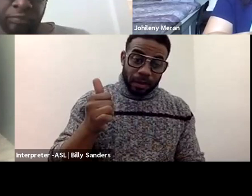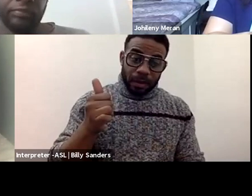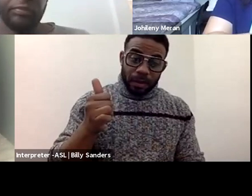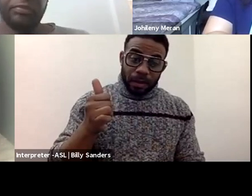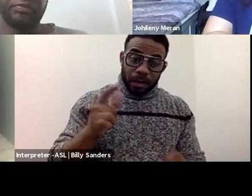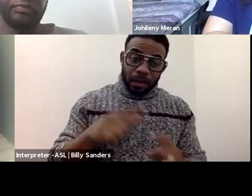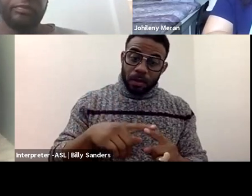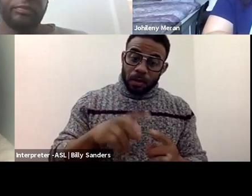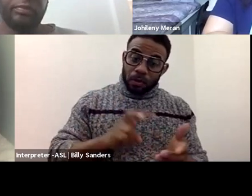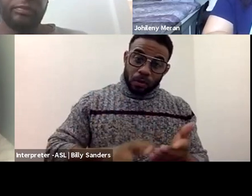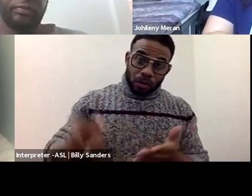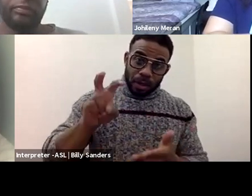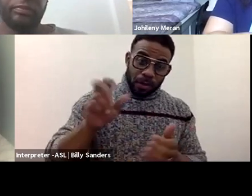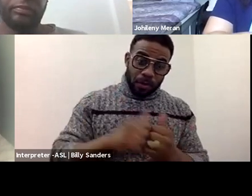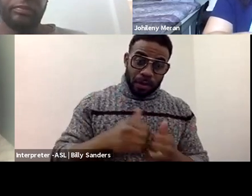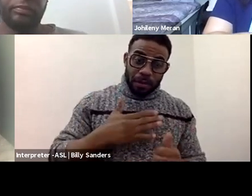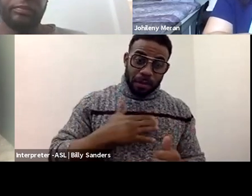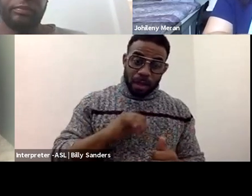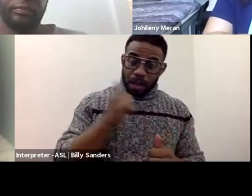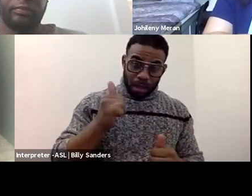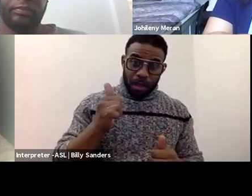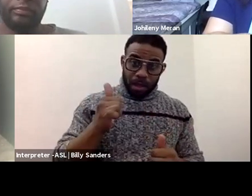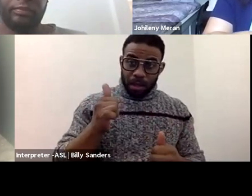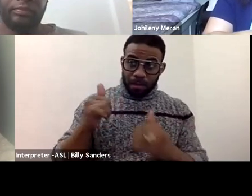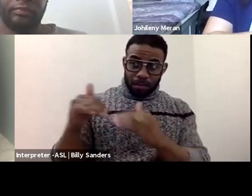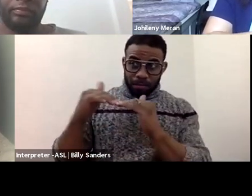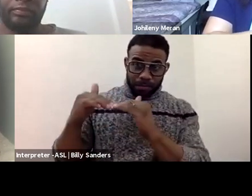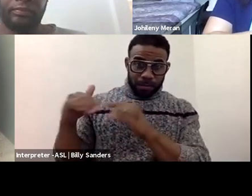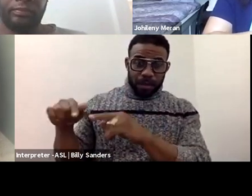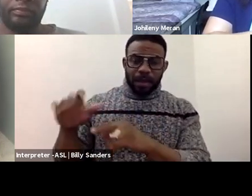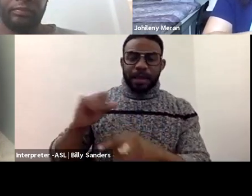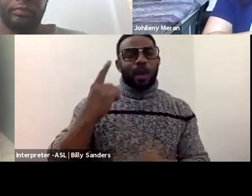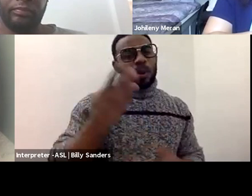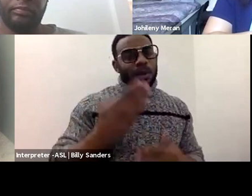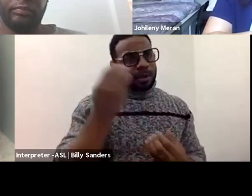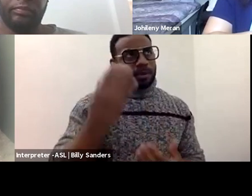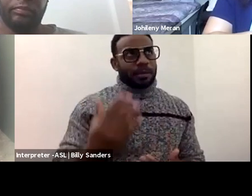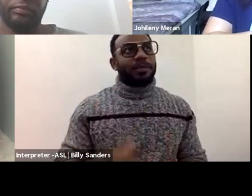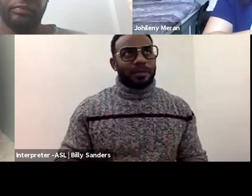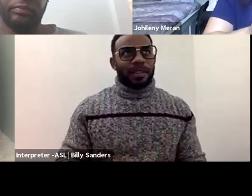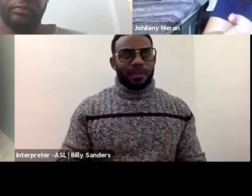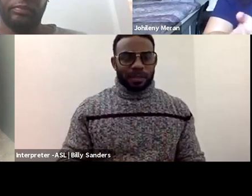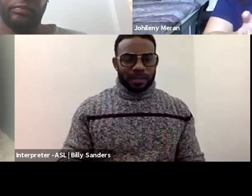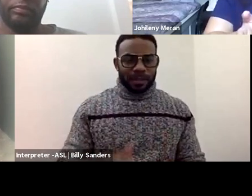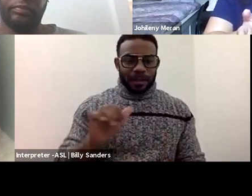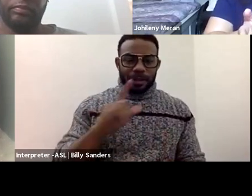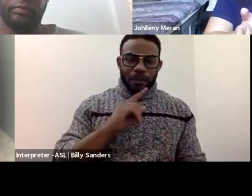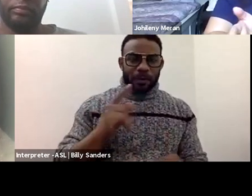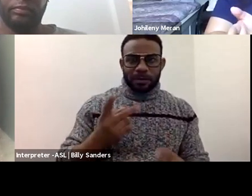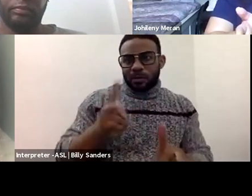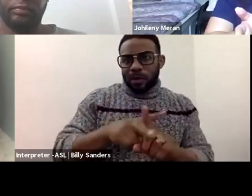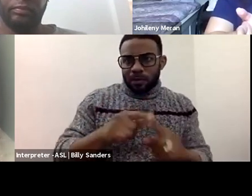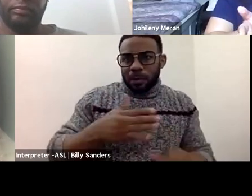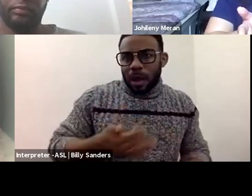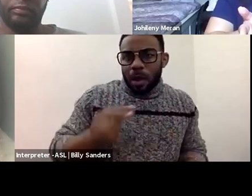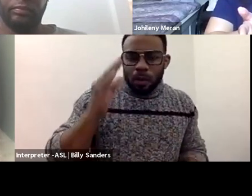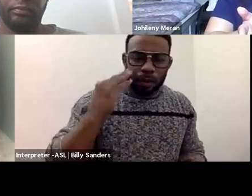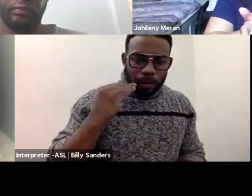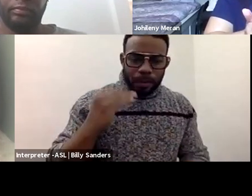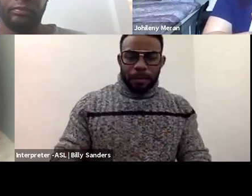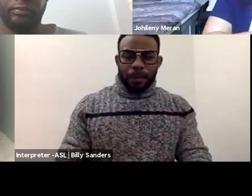traveling with my other peers. And that is one thing that was relevant to my own experience.